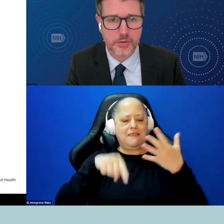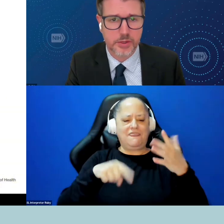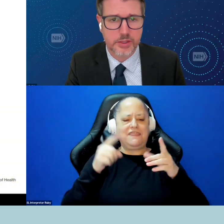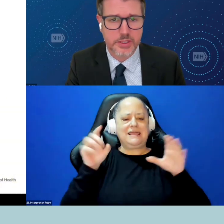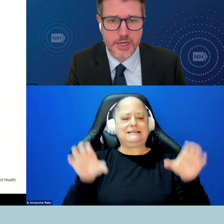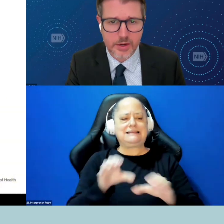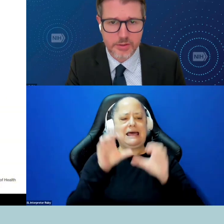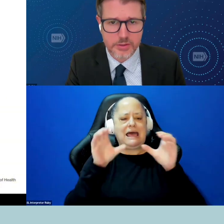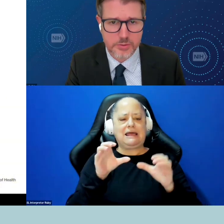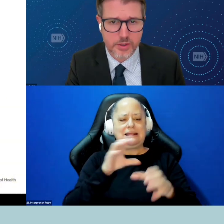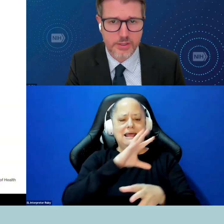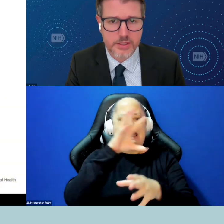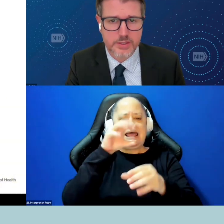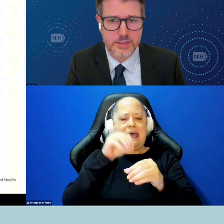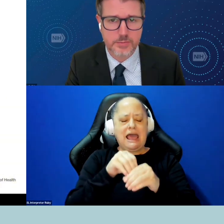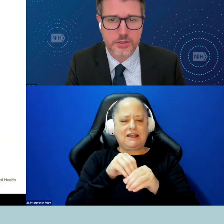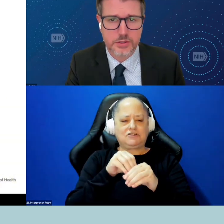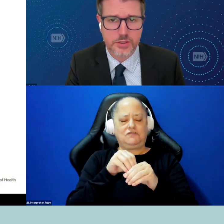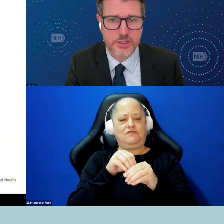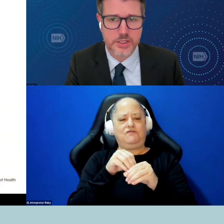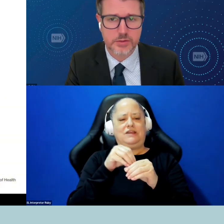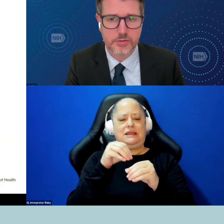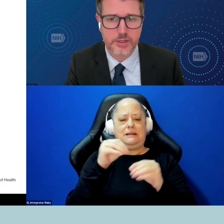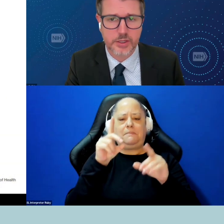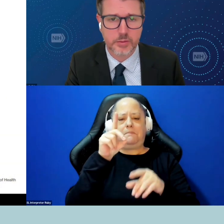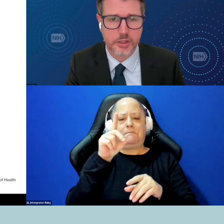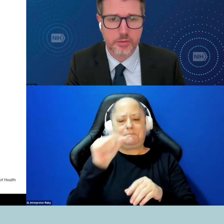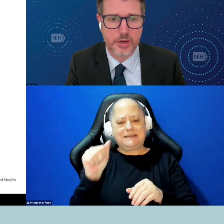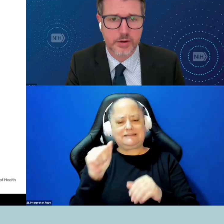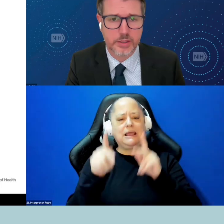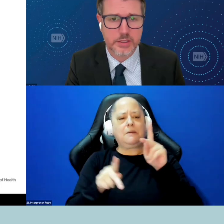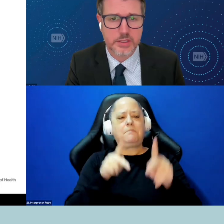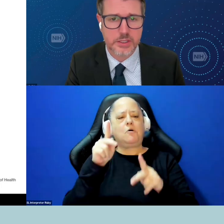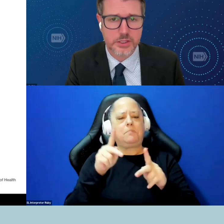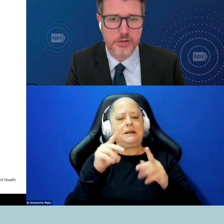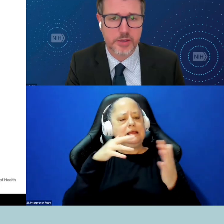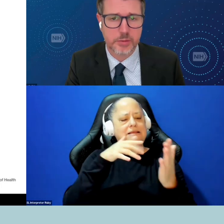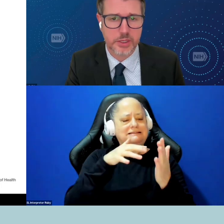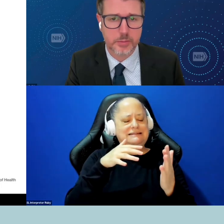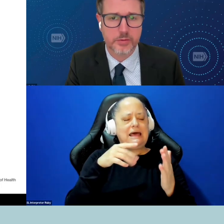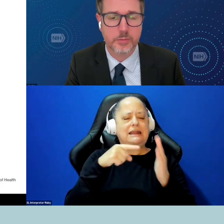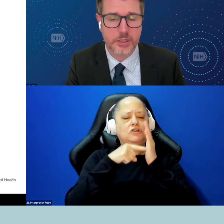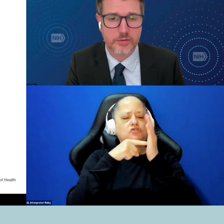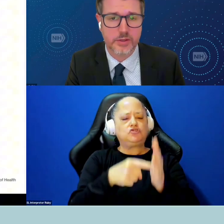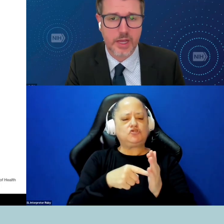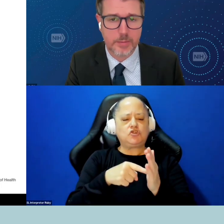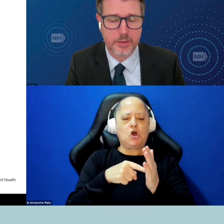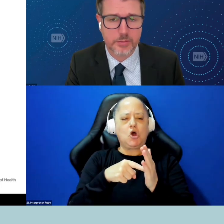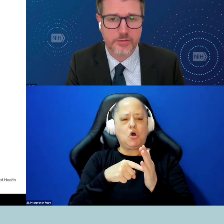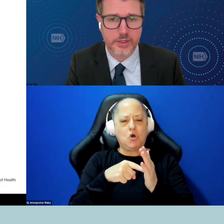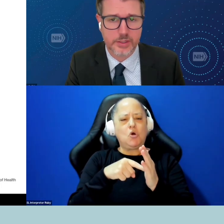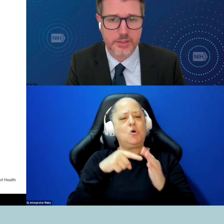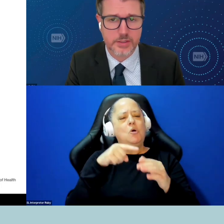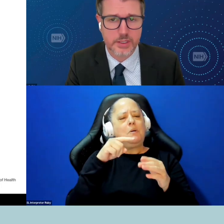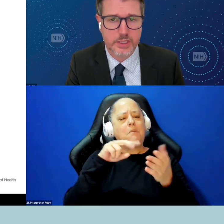people throughout the entire research process helps ensure that studies reflect community priorities and generate meaningful, applicable findings.